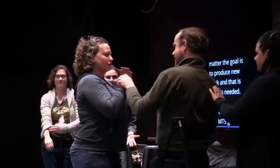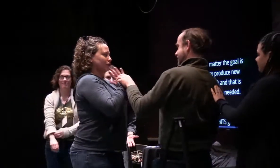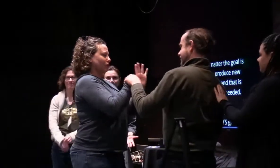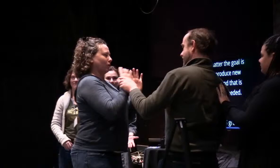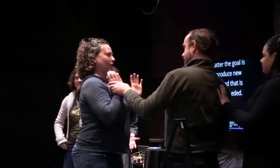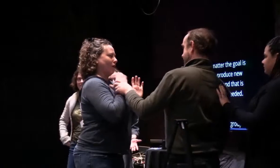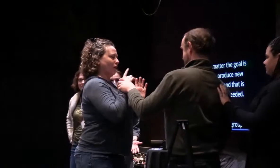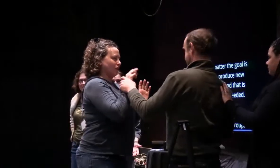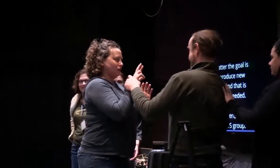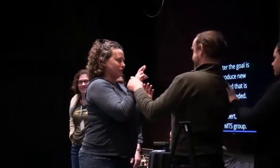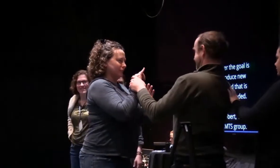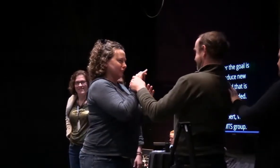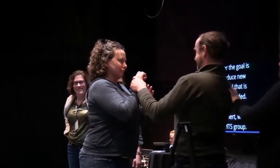MDTS.